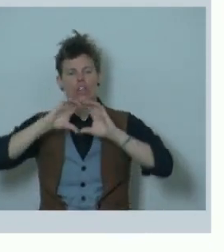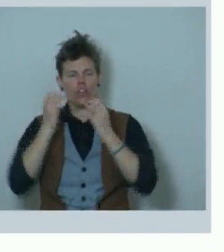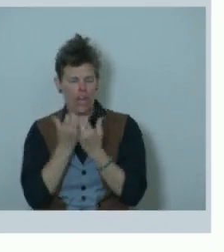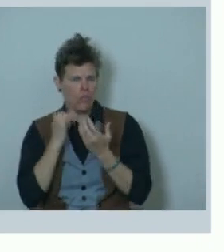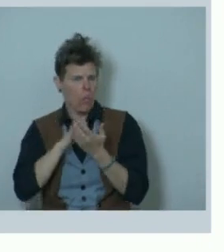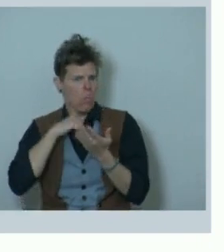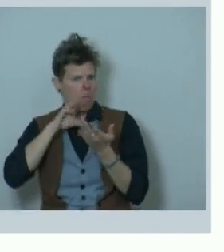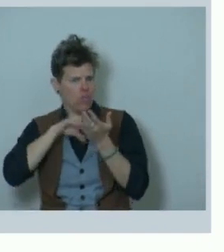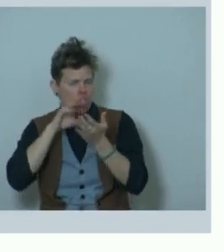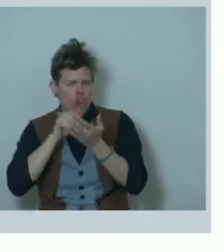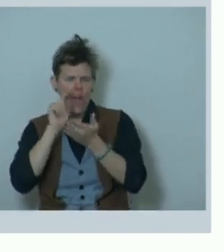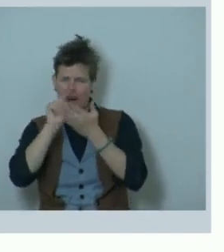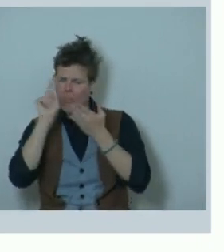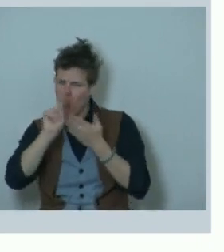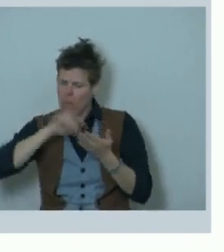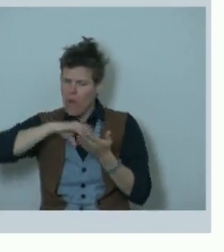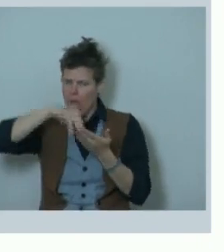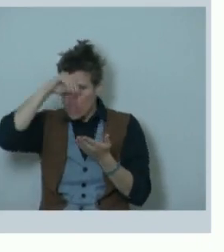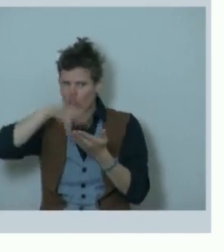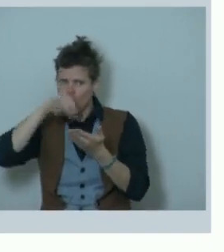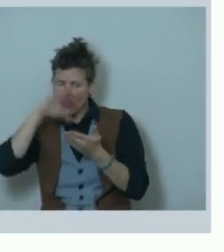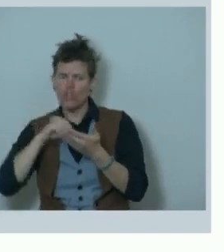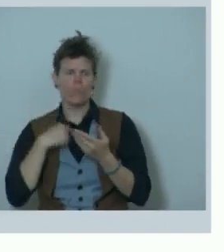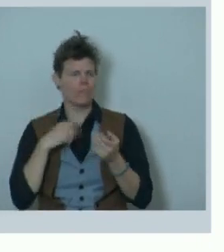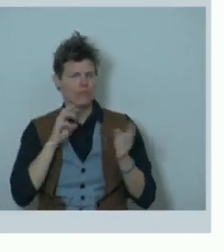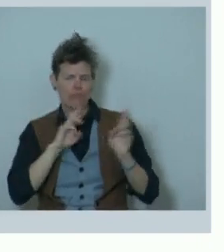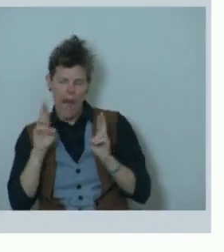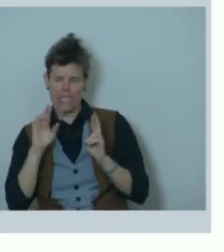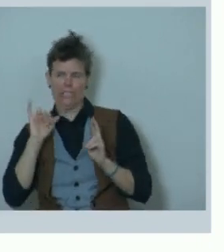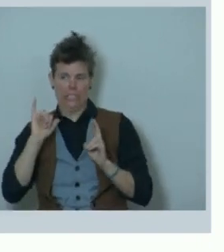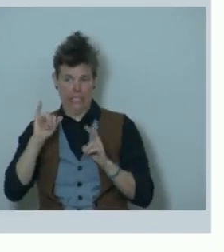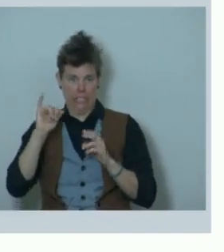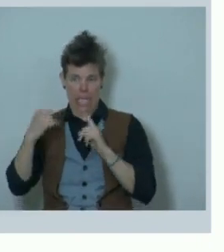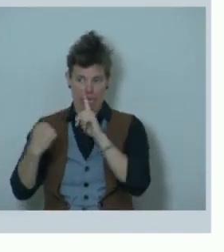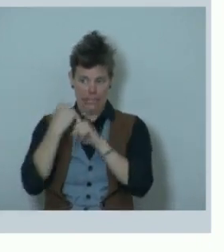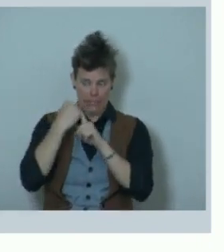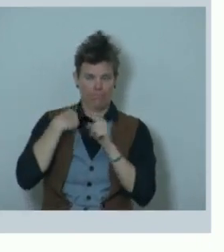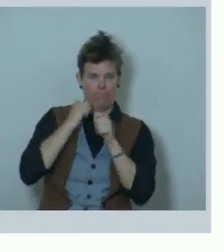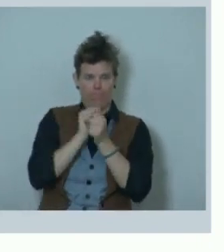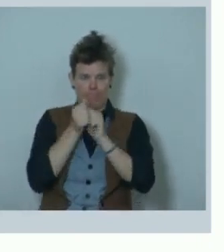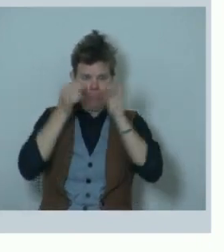THEN WE JUST KIND OF HAVE THE OTHER CATEGORY. THINGS WE LEARN EVERY WEEK.